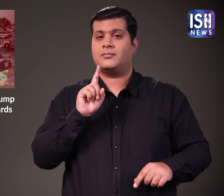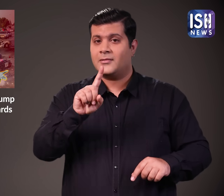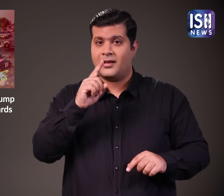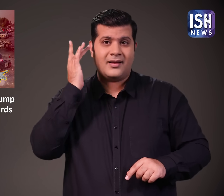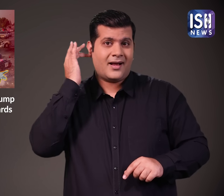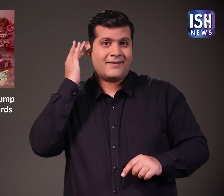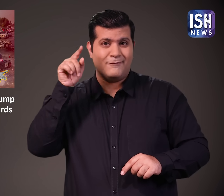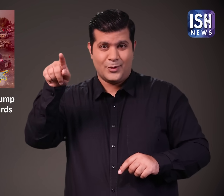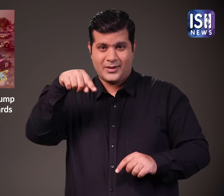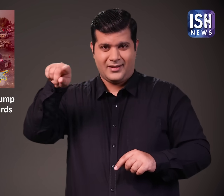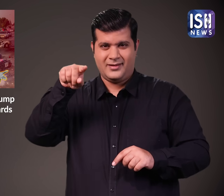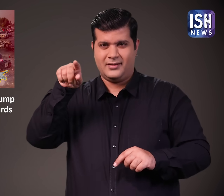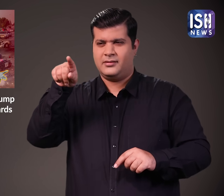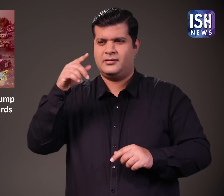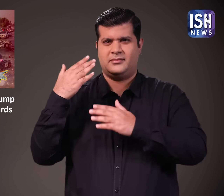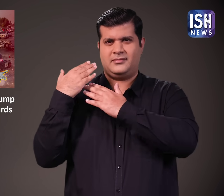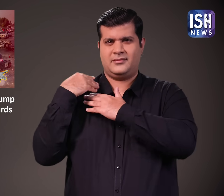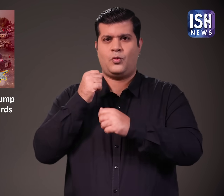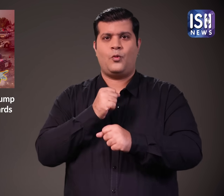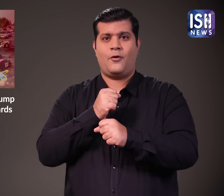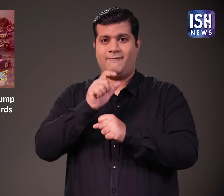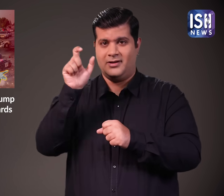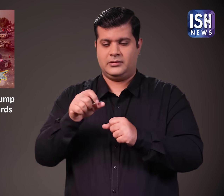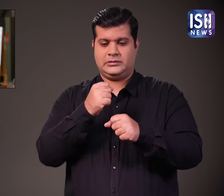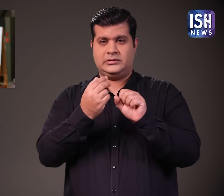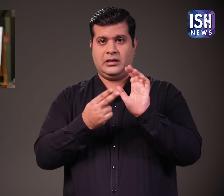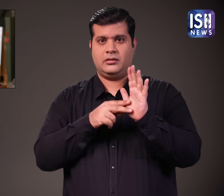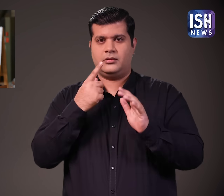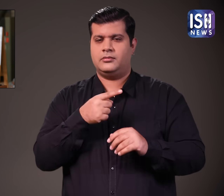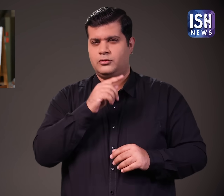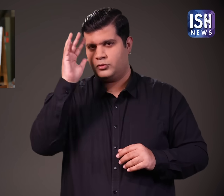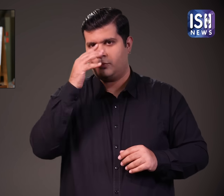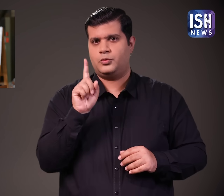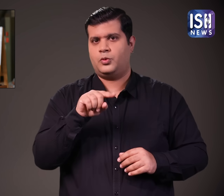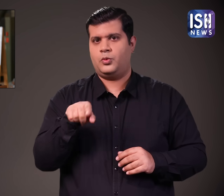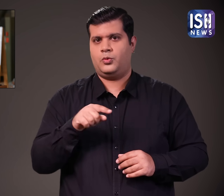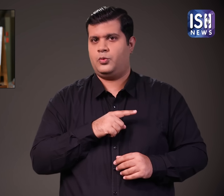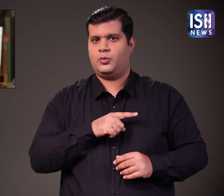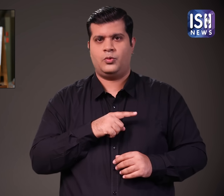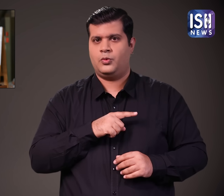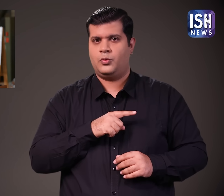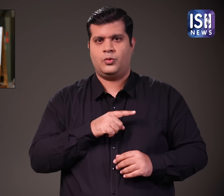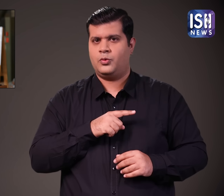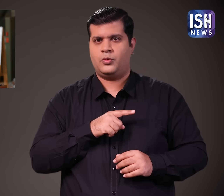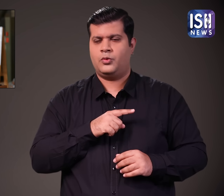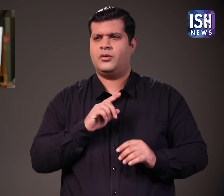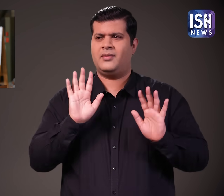California Governor Gavin Newsom condemned Trump's move.